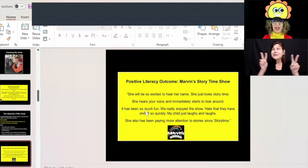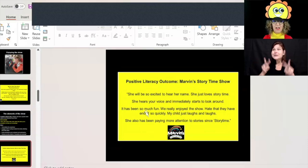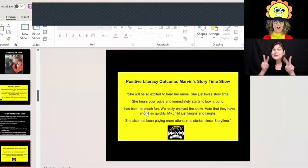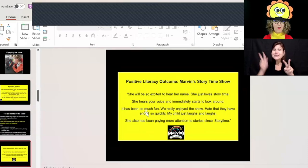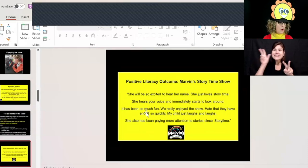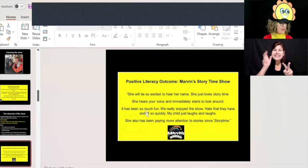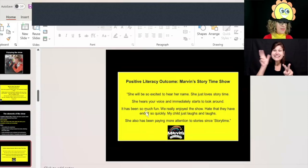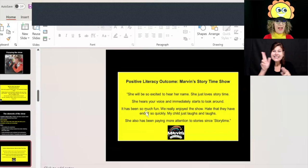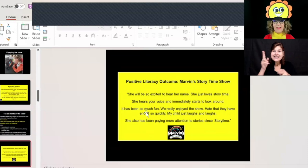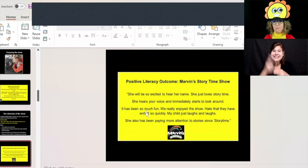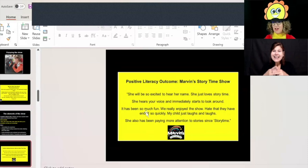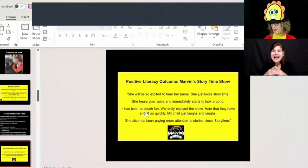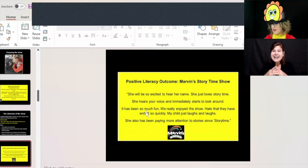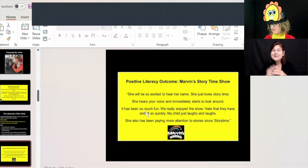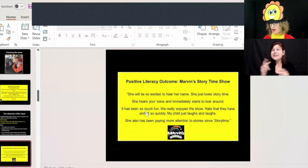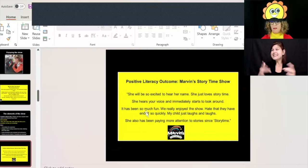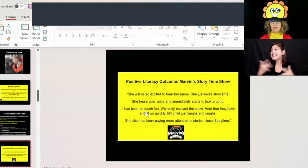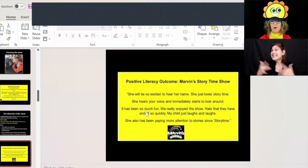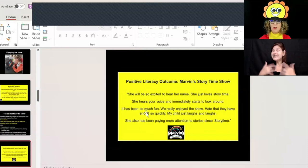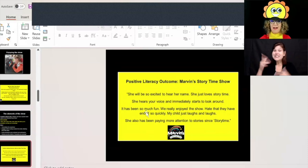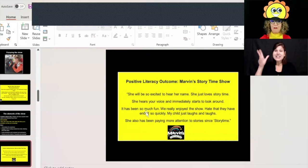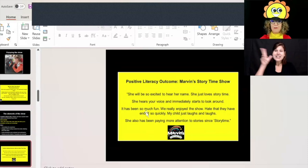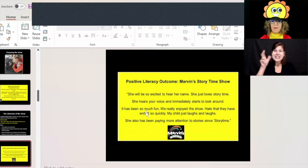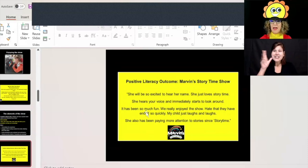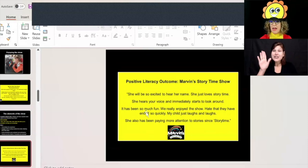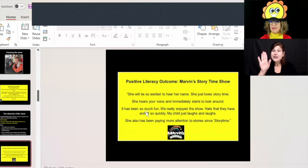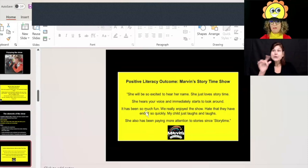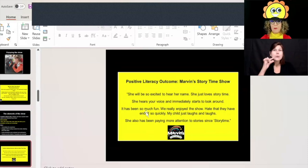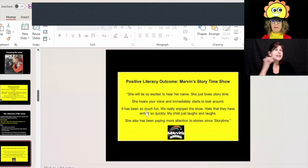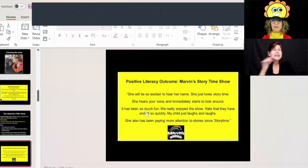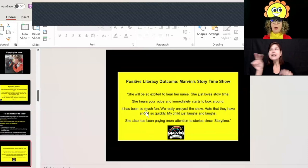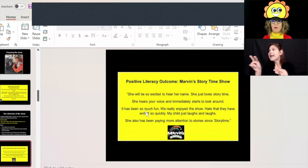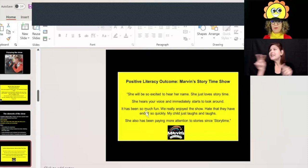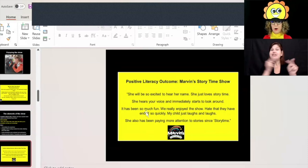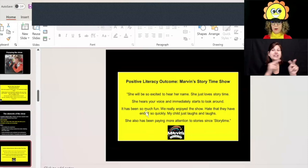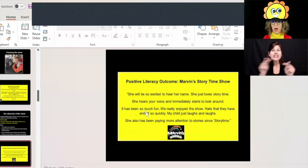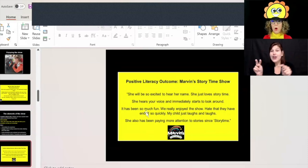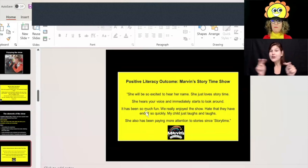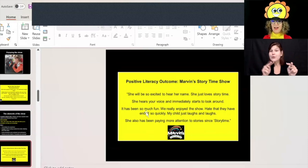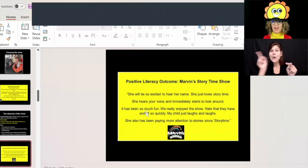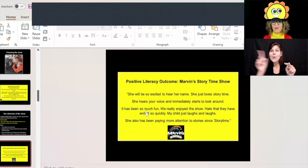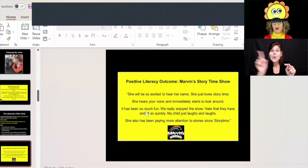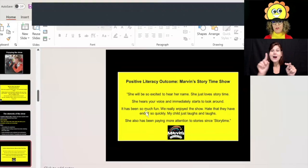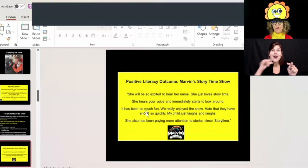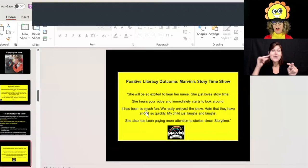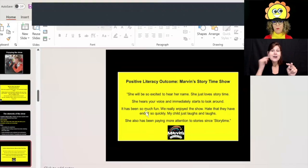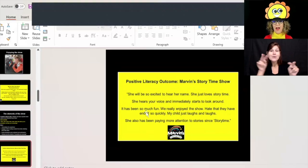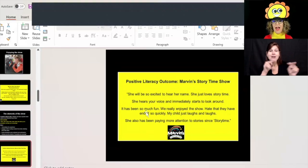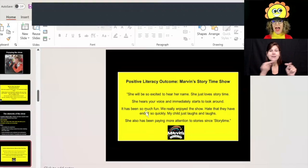She hears your voice and immediately starts to look around. It has been so much fun. We really enjoyed the show.